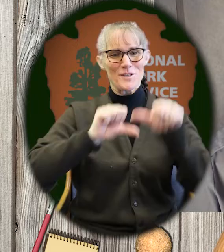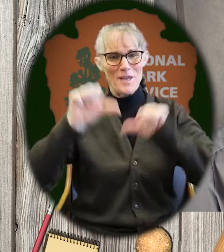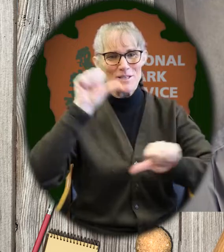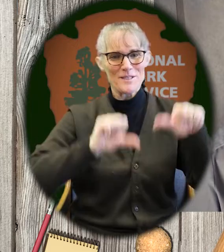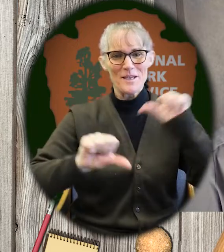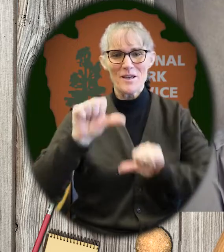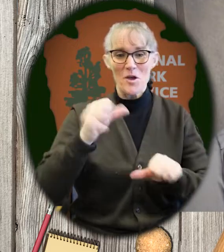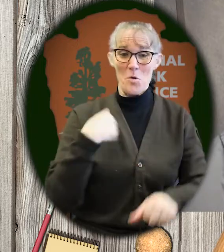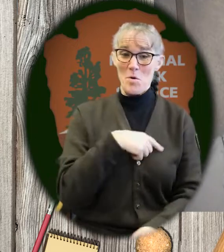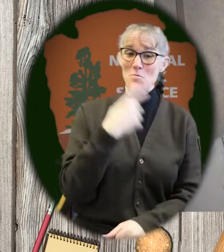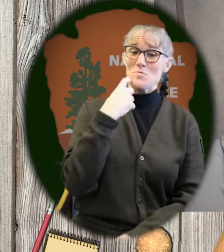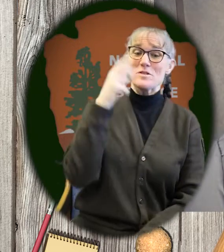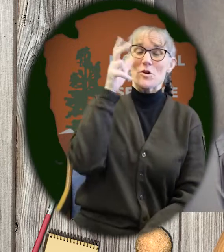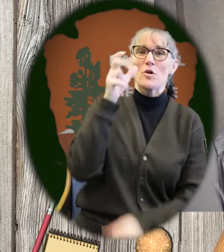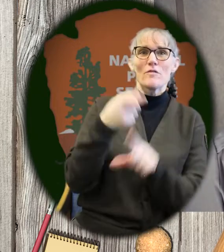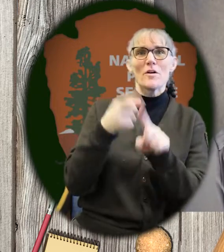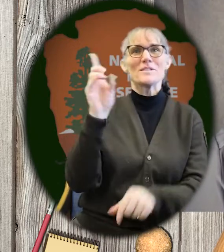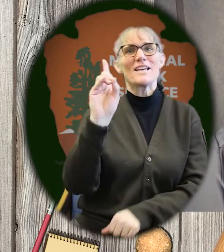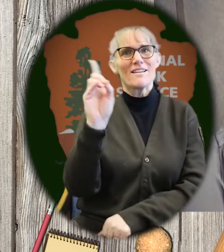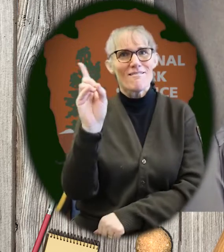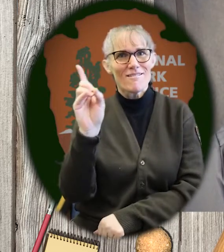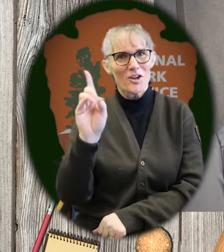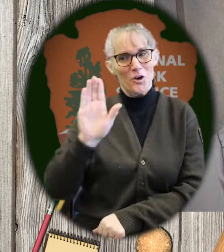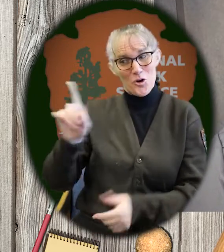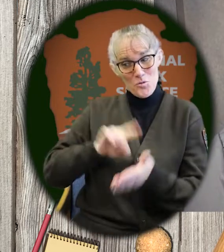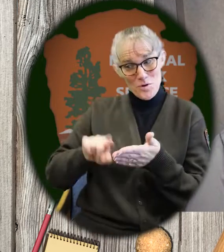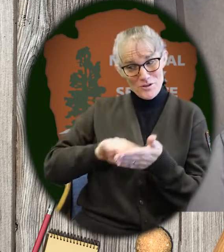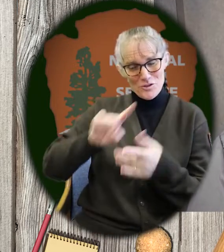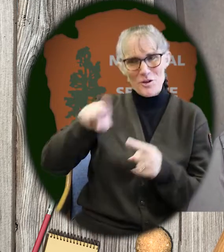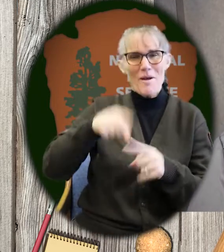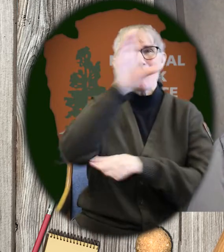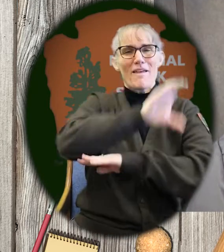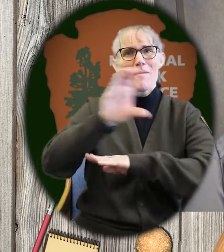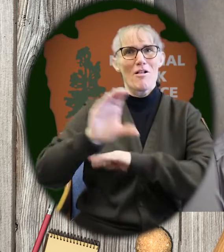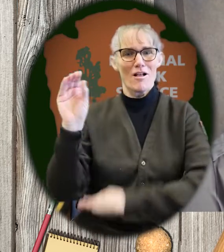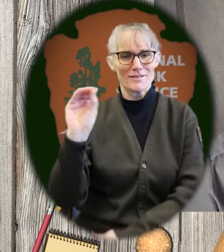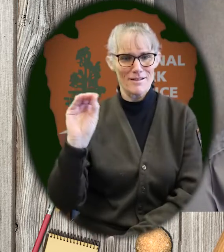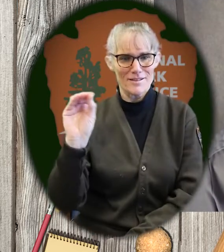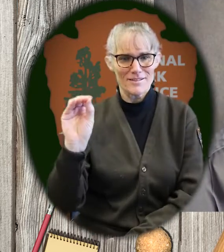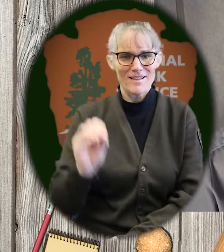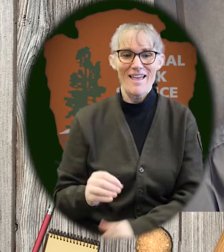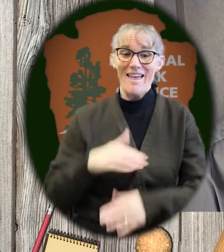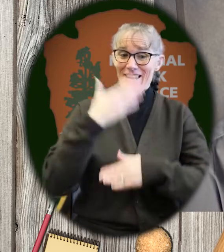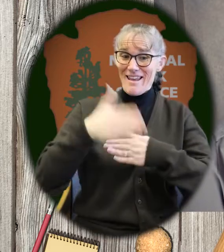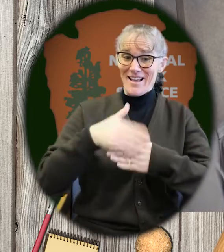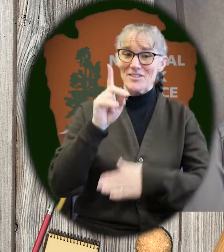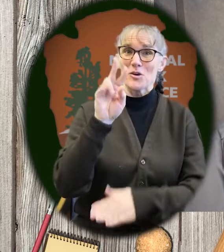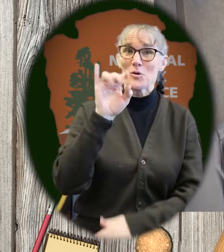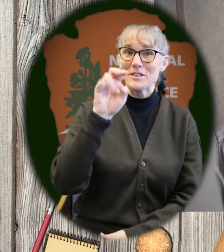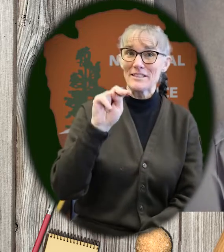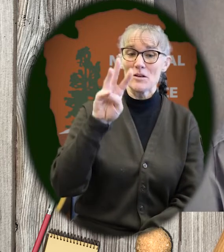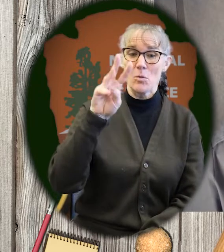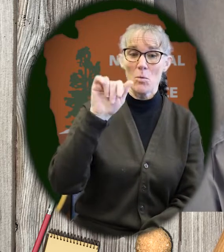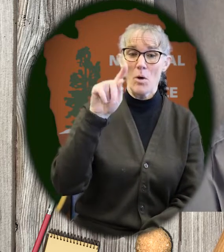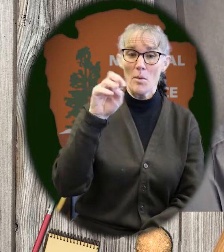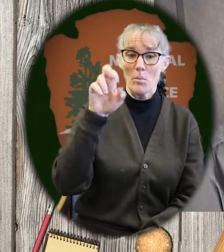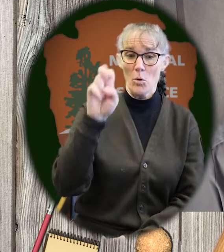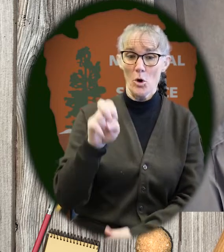We just heard from Daniella Balassa and her research on the camel Oxydactylus. Next, Kristin Watmore is here to share information